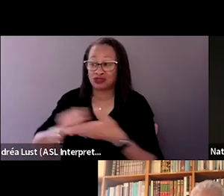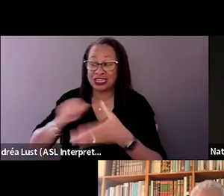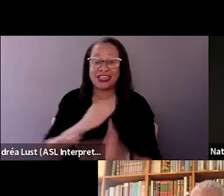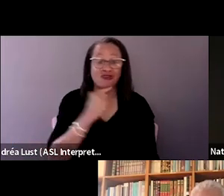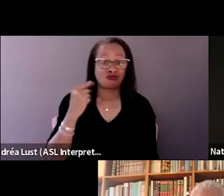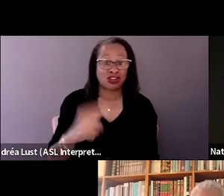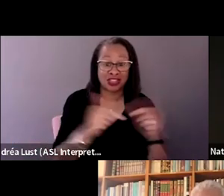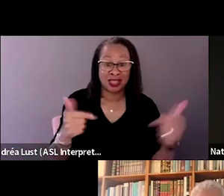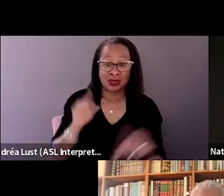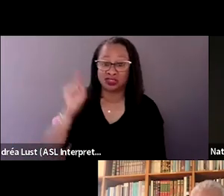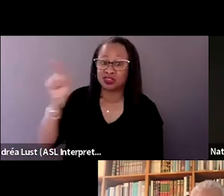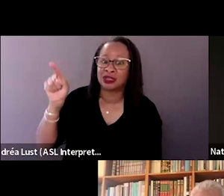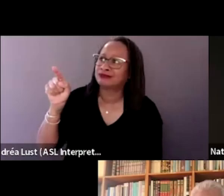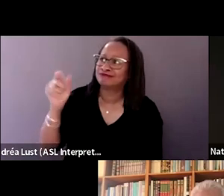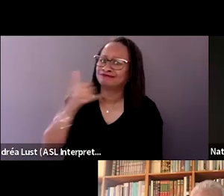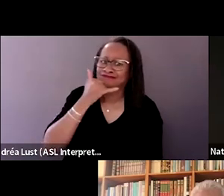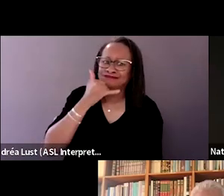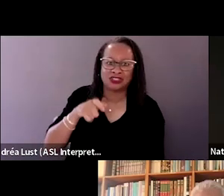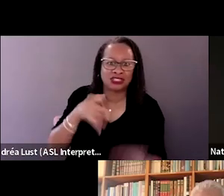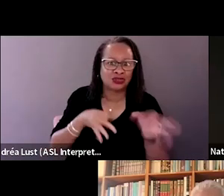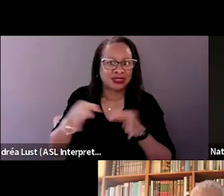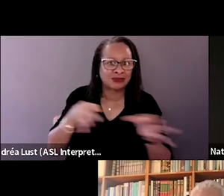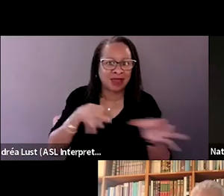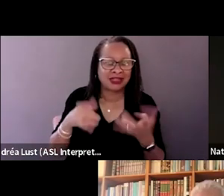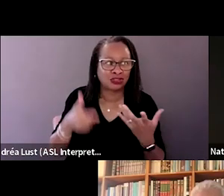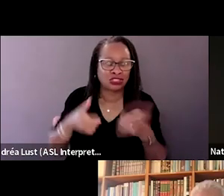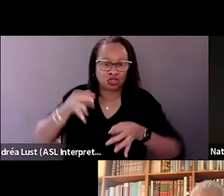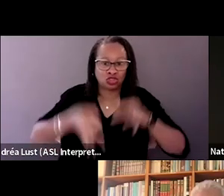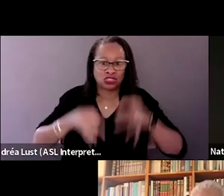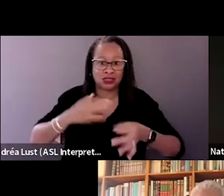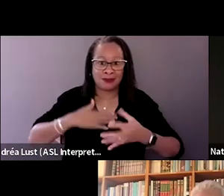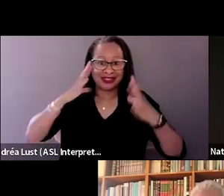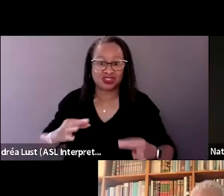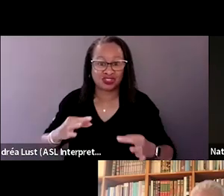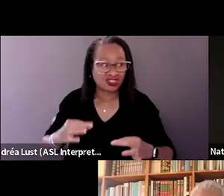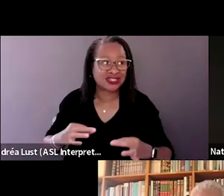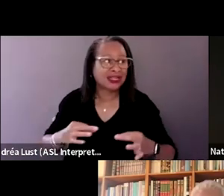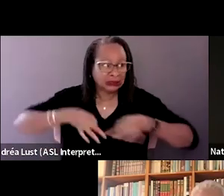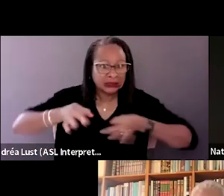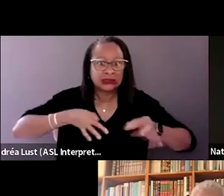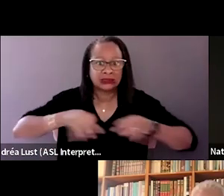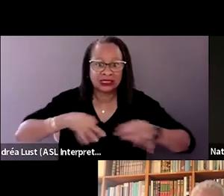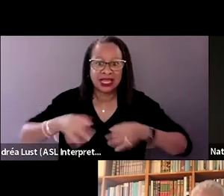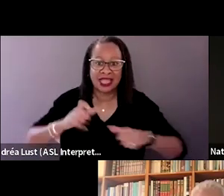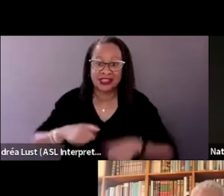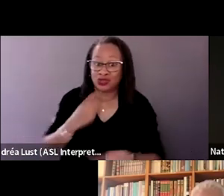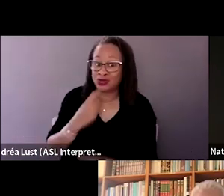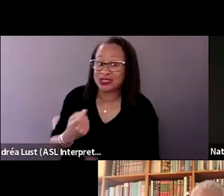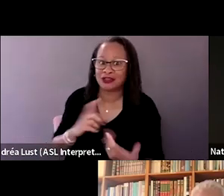And you have to explain, you have to justify yourself, you have to say, and you have to be ready for that.